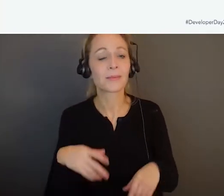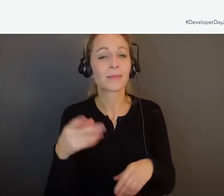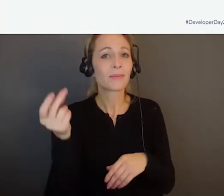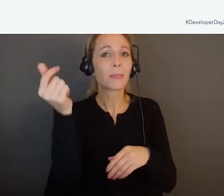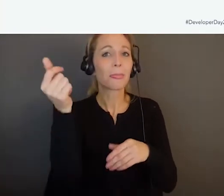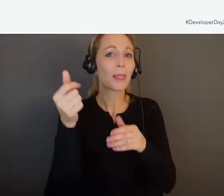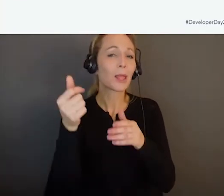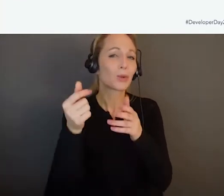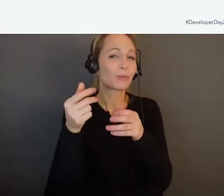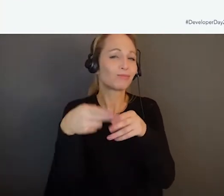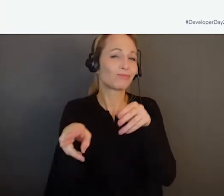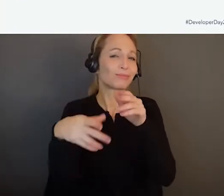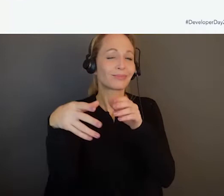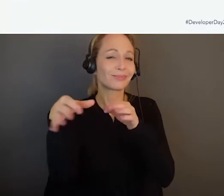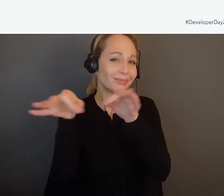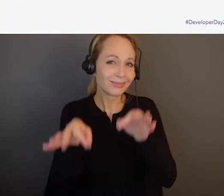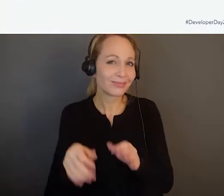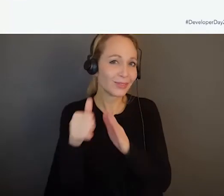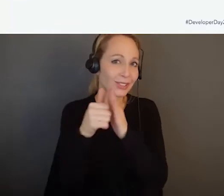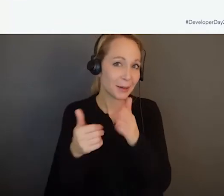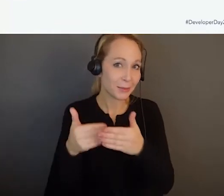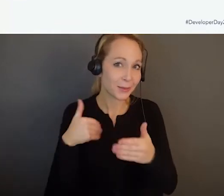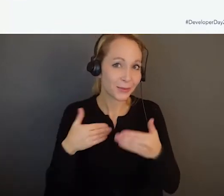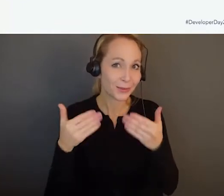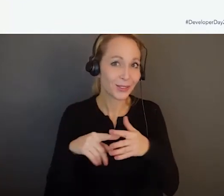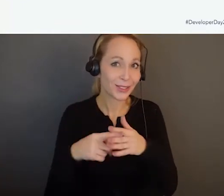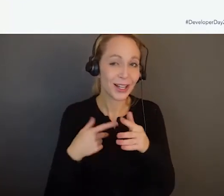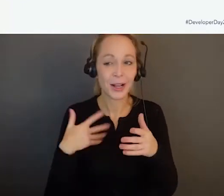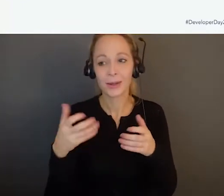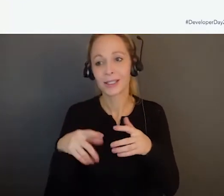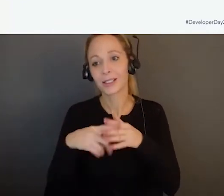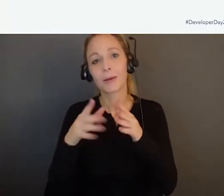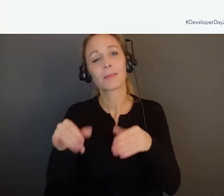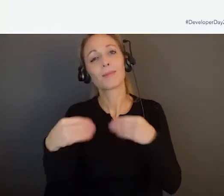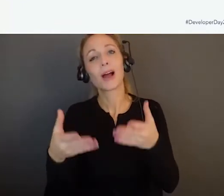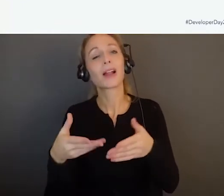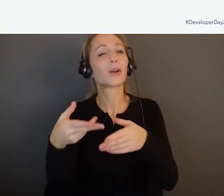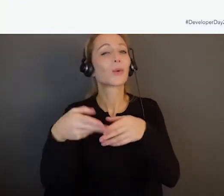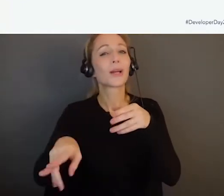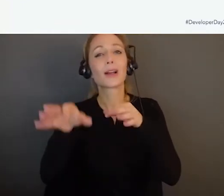JUST QUICK AGENDA BEFORE WE GET STARTED. I'M GOING TO START BY PROVIDING A QUICK OVERVIEW OF THE